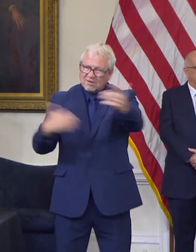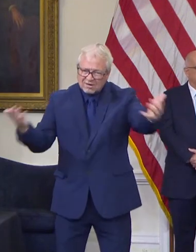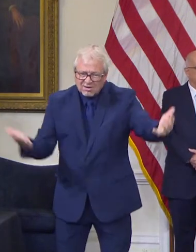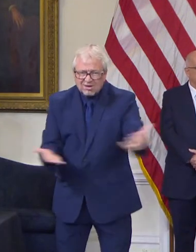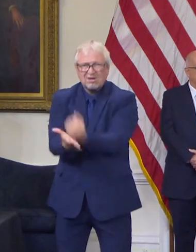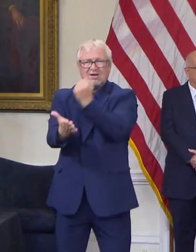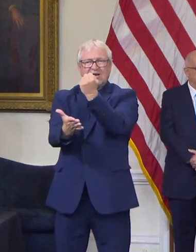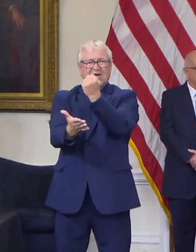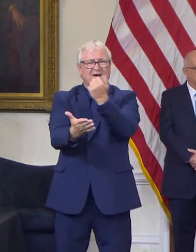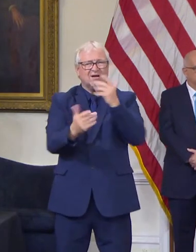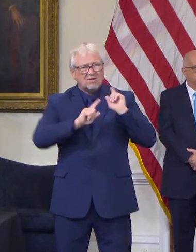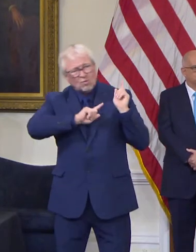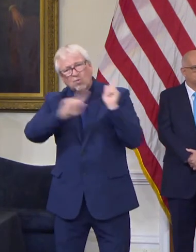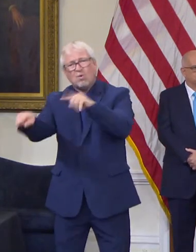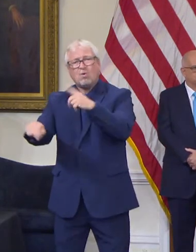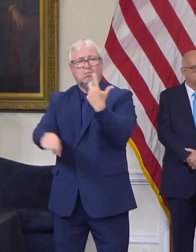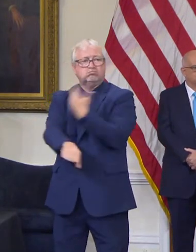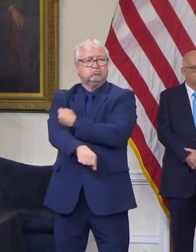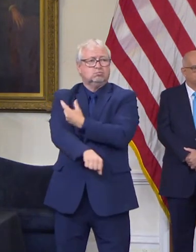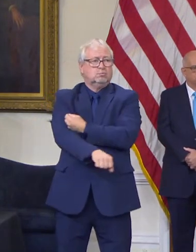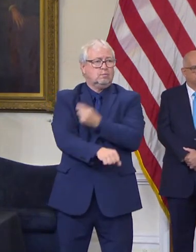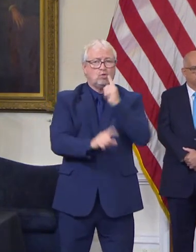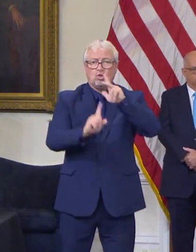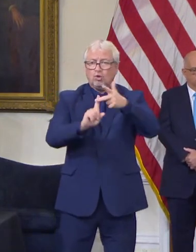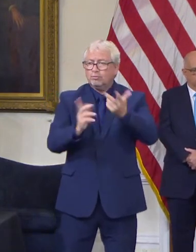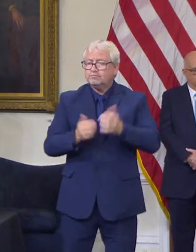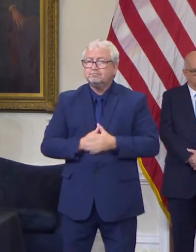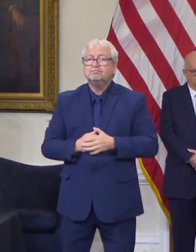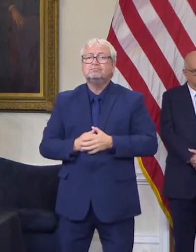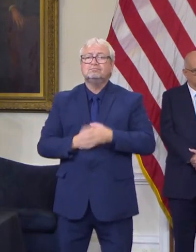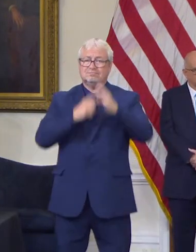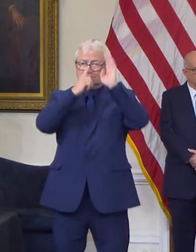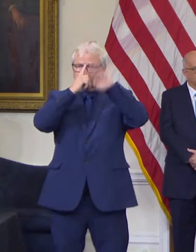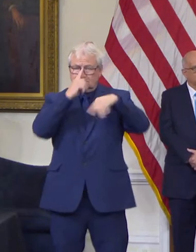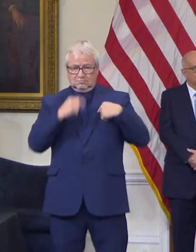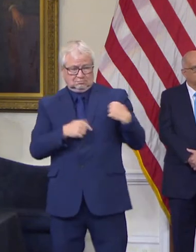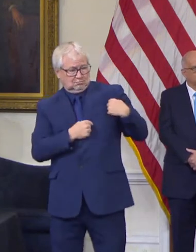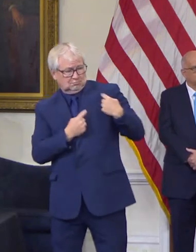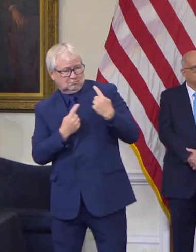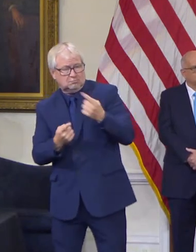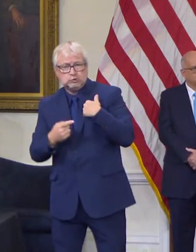are now eligible for a booster shot to get one. In addition, we're going to run television and